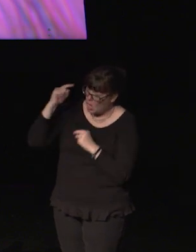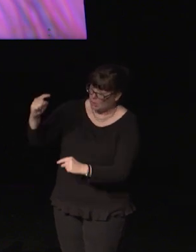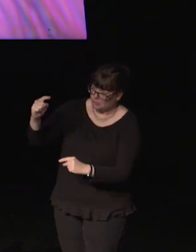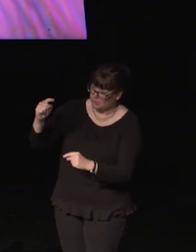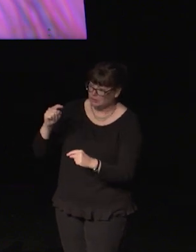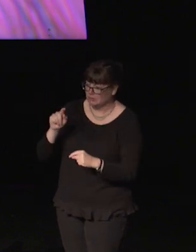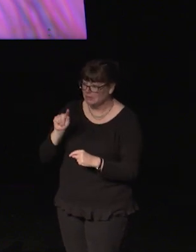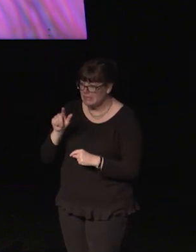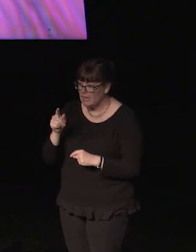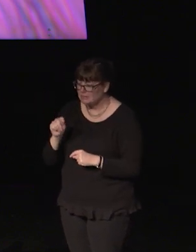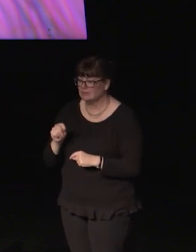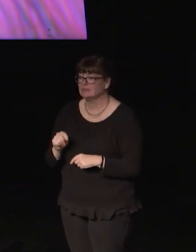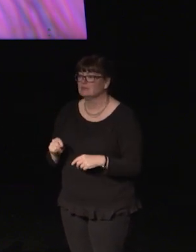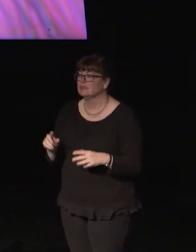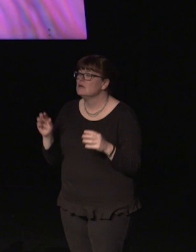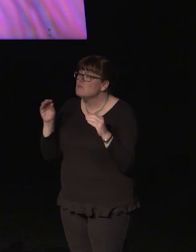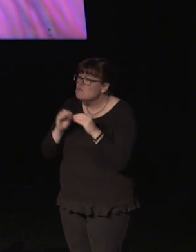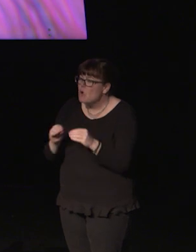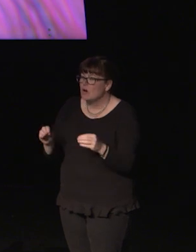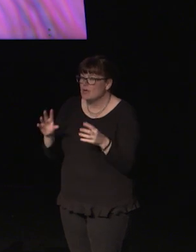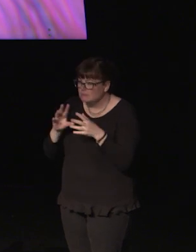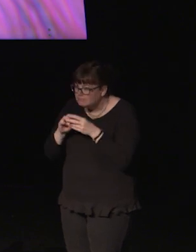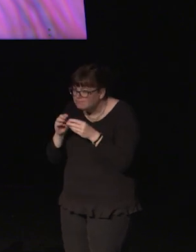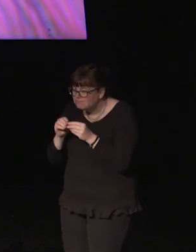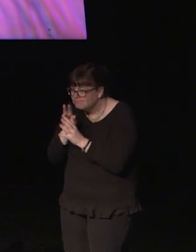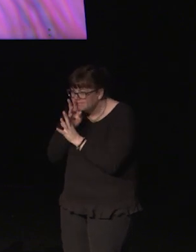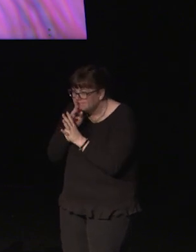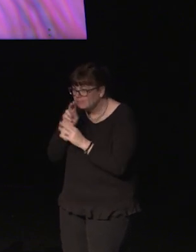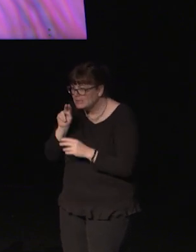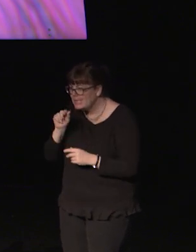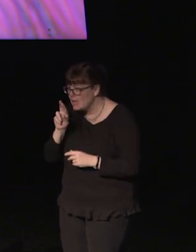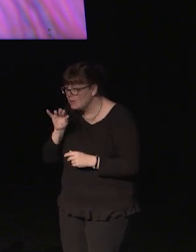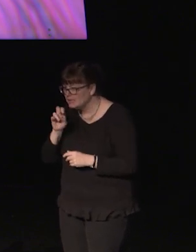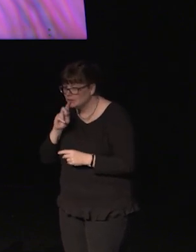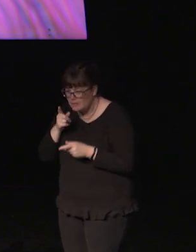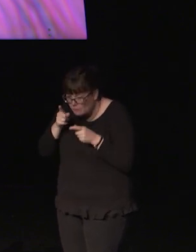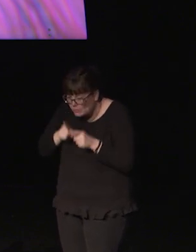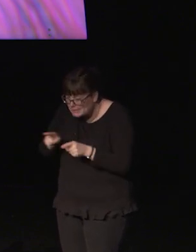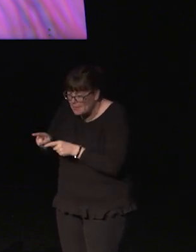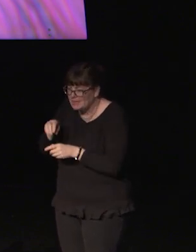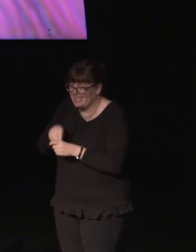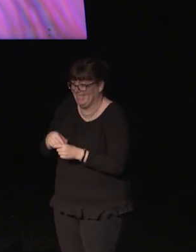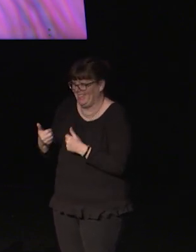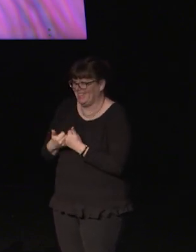of more in-game things, again, I touched on that already. I want to call out a couple of games,